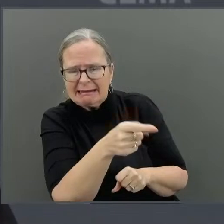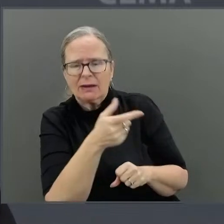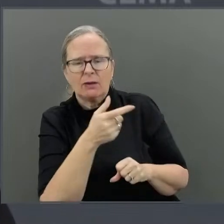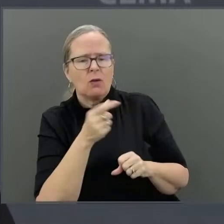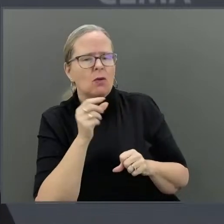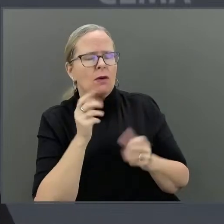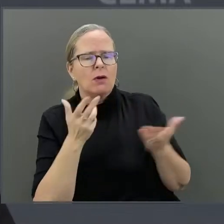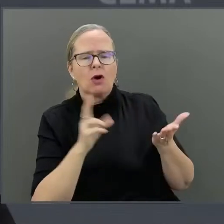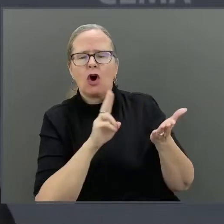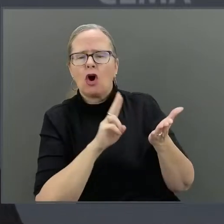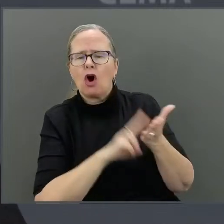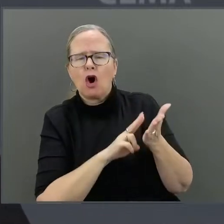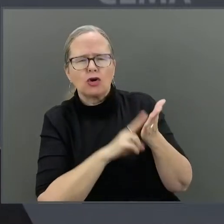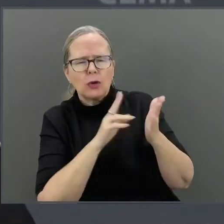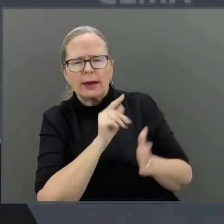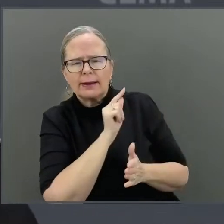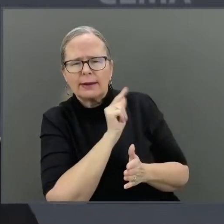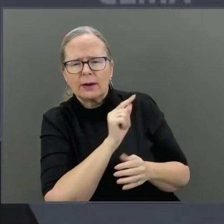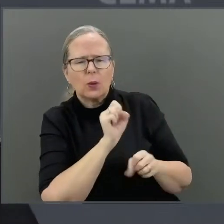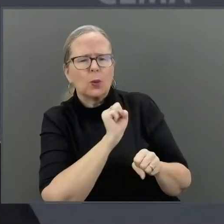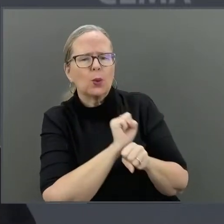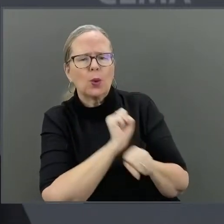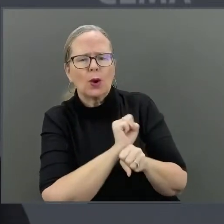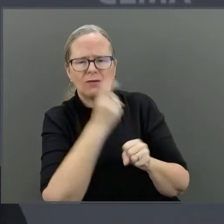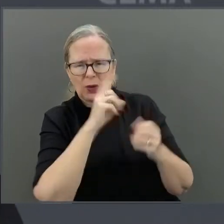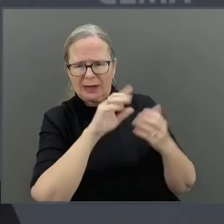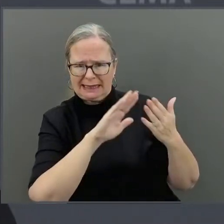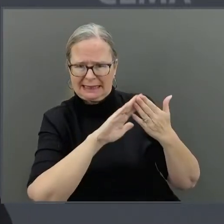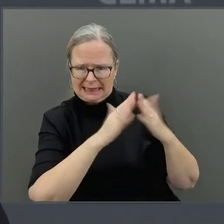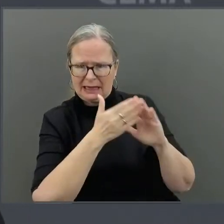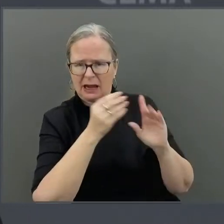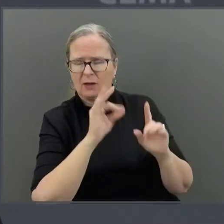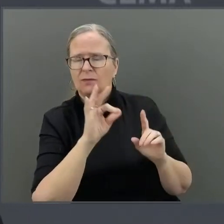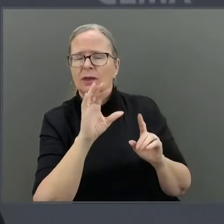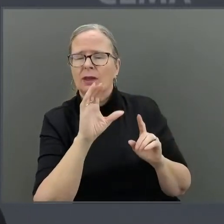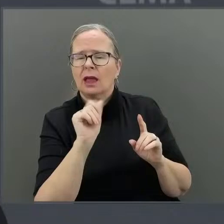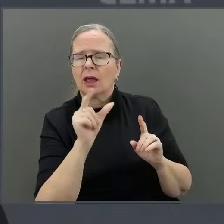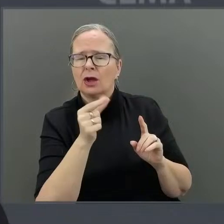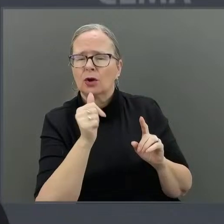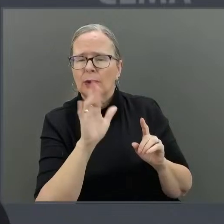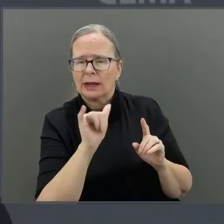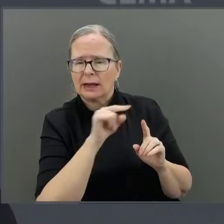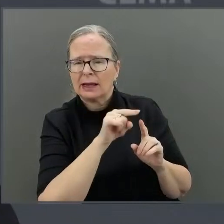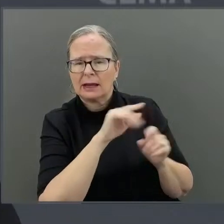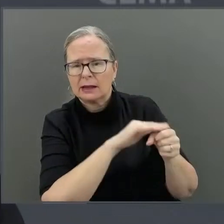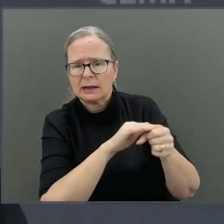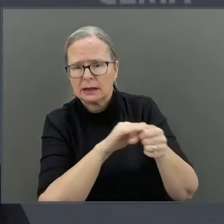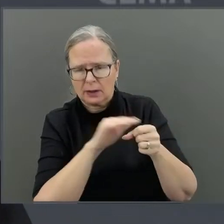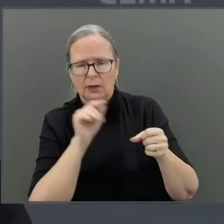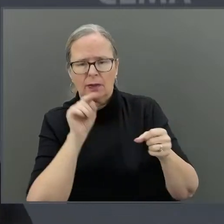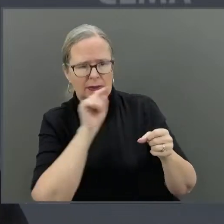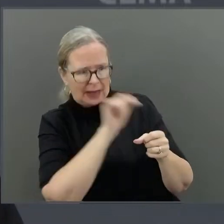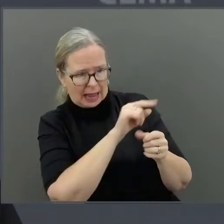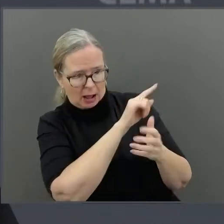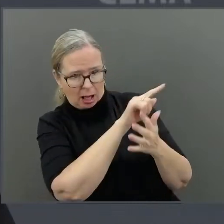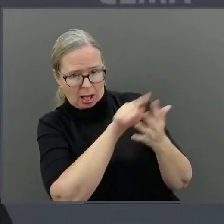customers this temporary service is free of charge and will be the responsibility of the